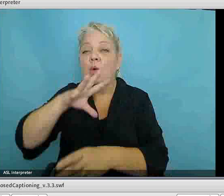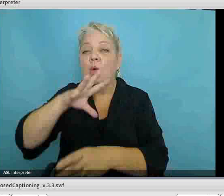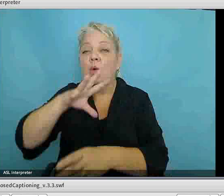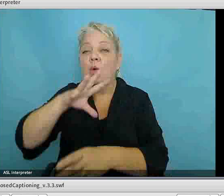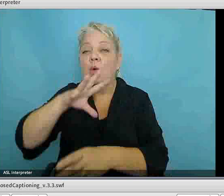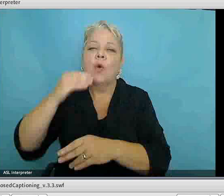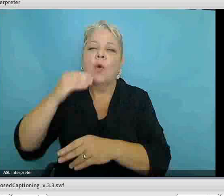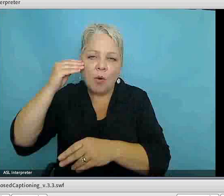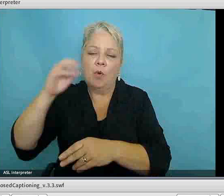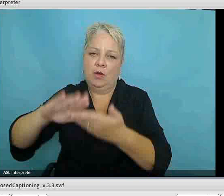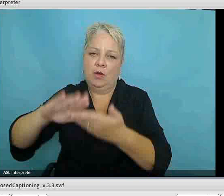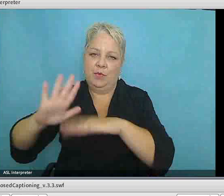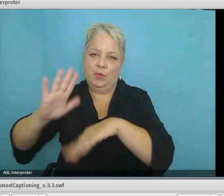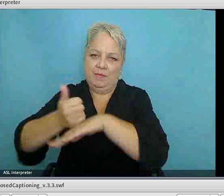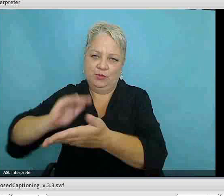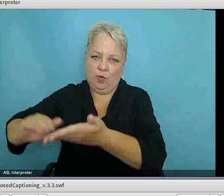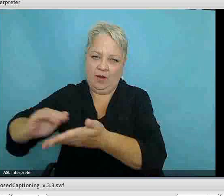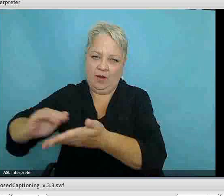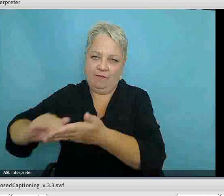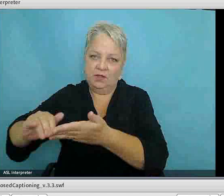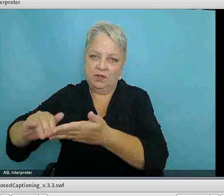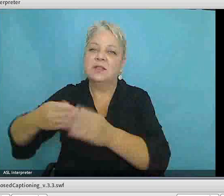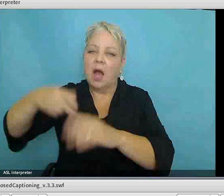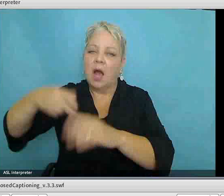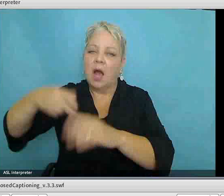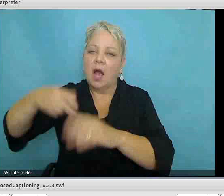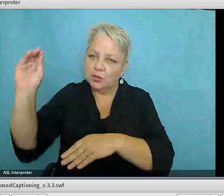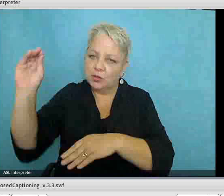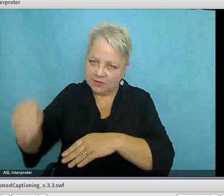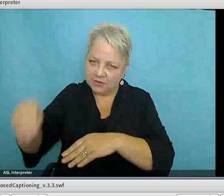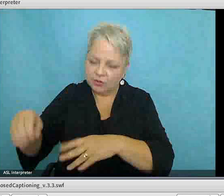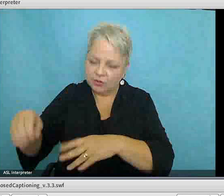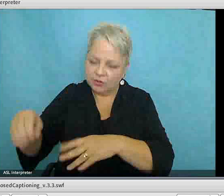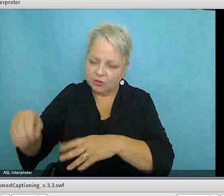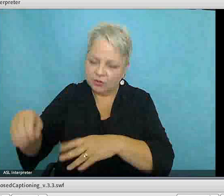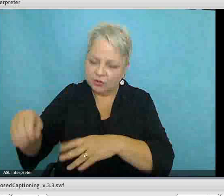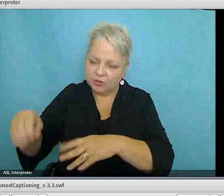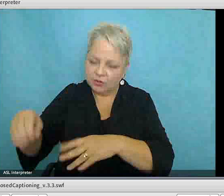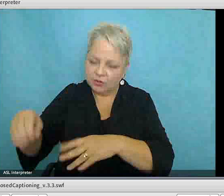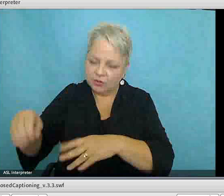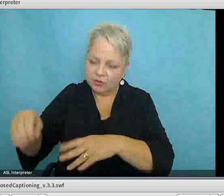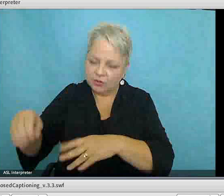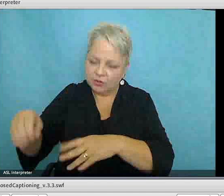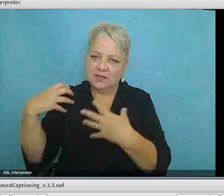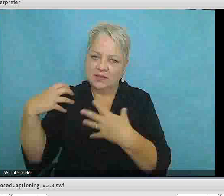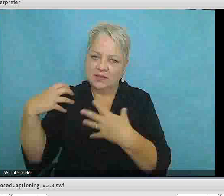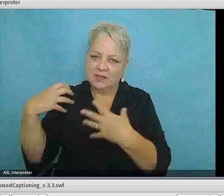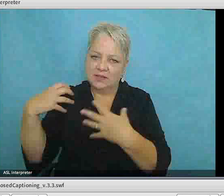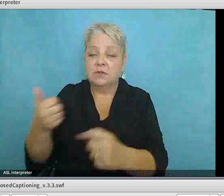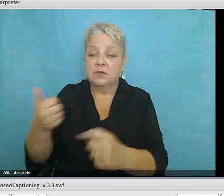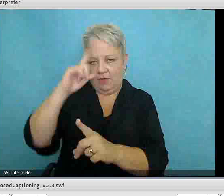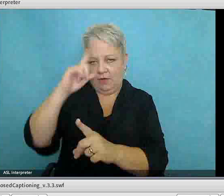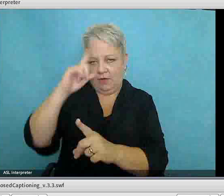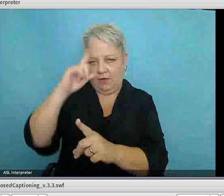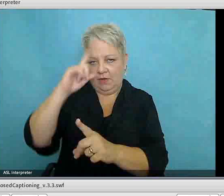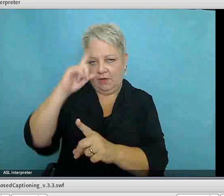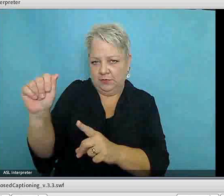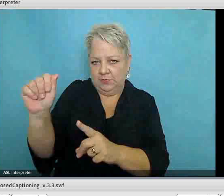a large number of folks in MassHealth with intellectual disabilities.